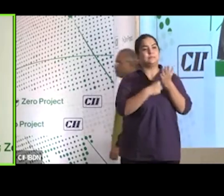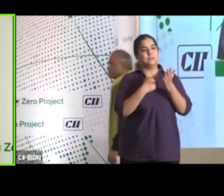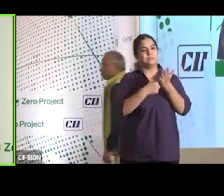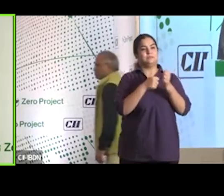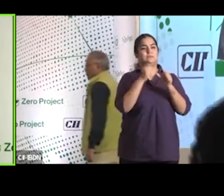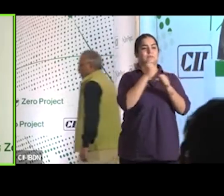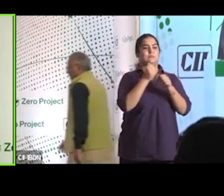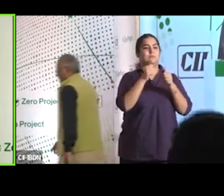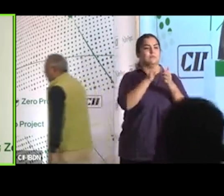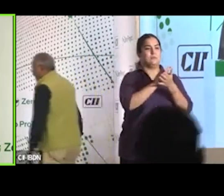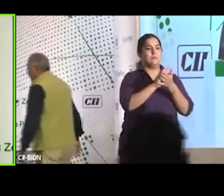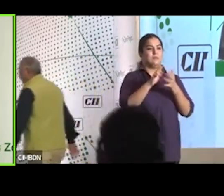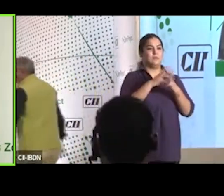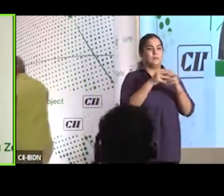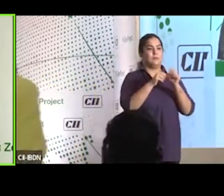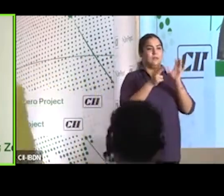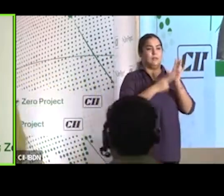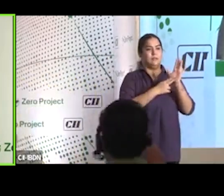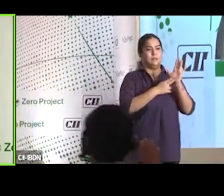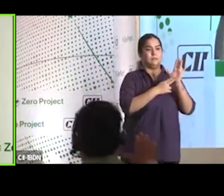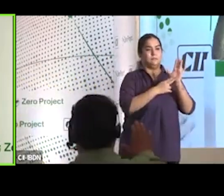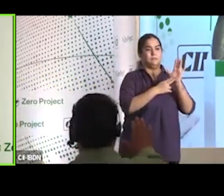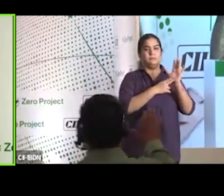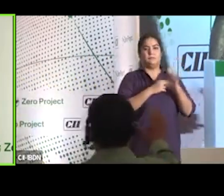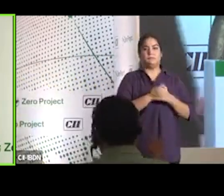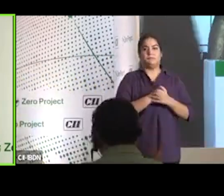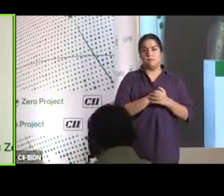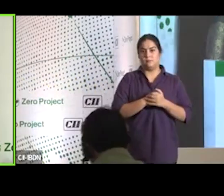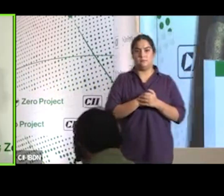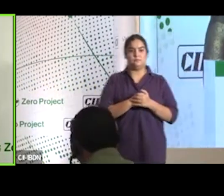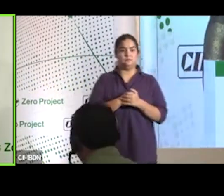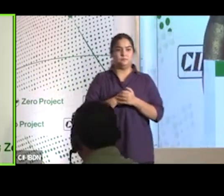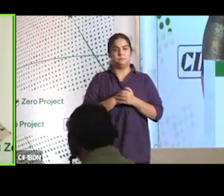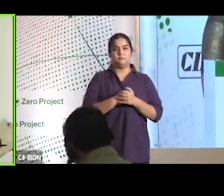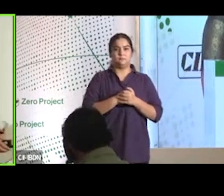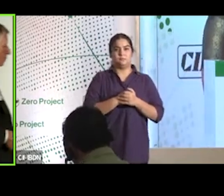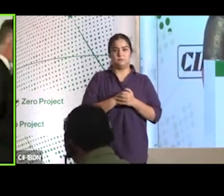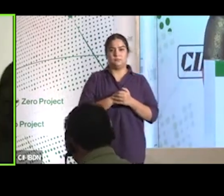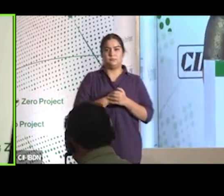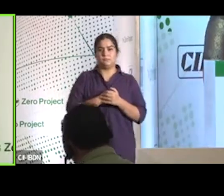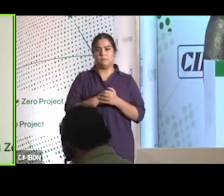and Courtesy Road Area Social Alpha.